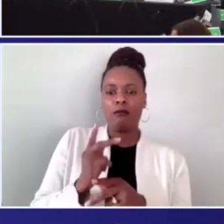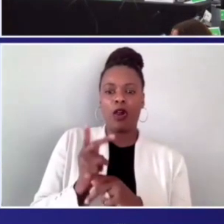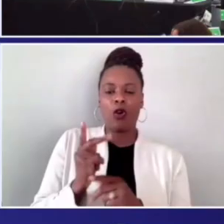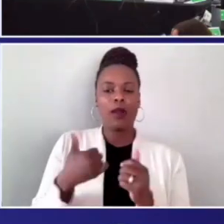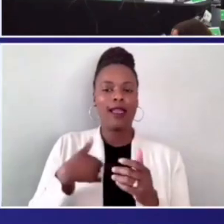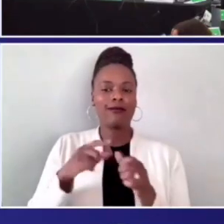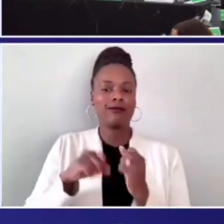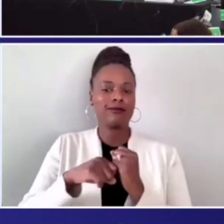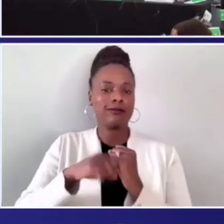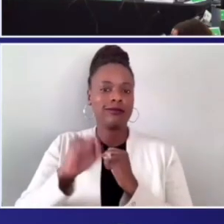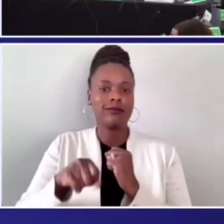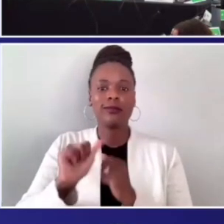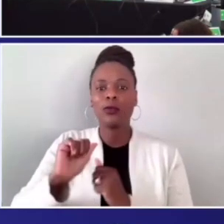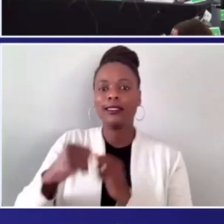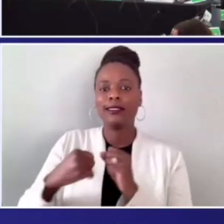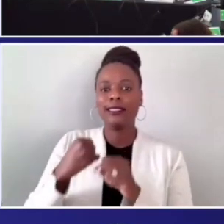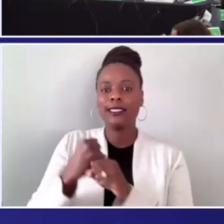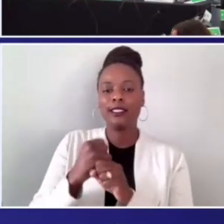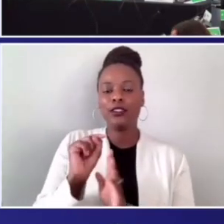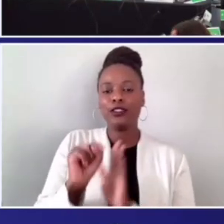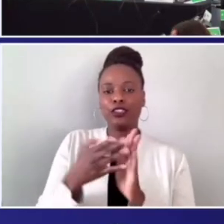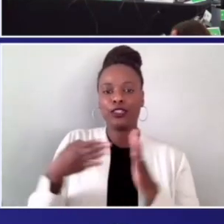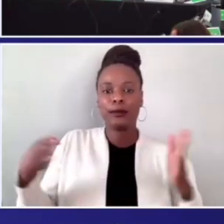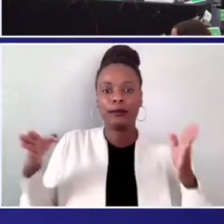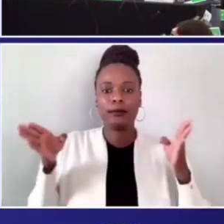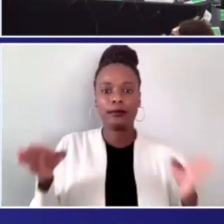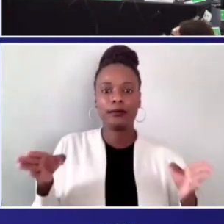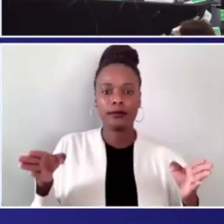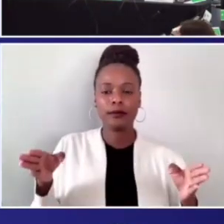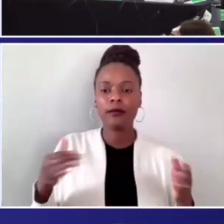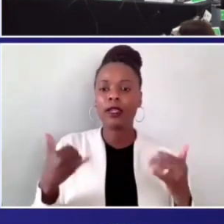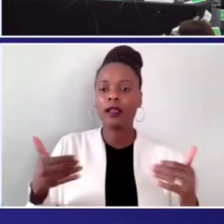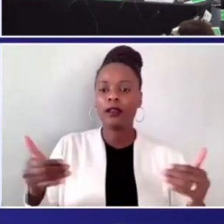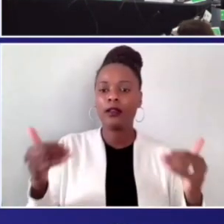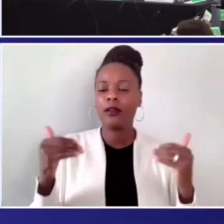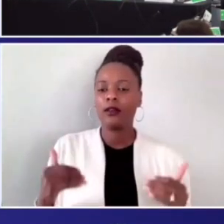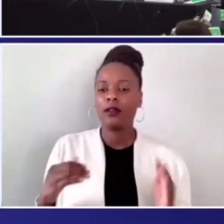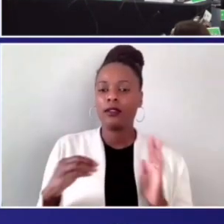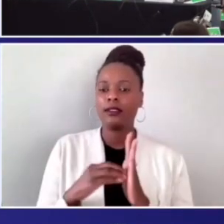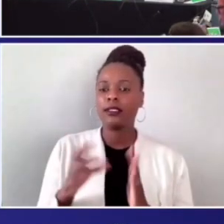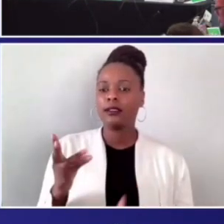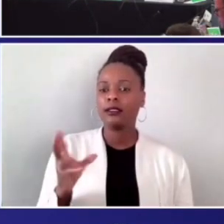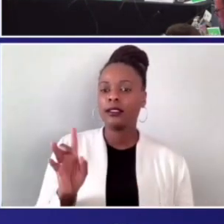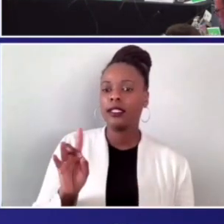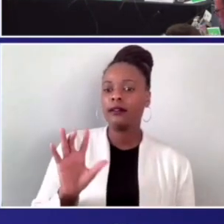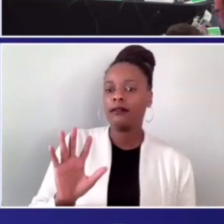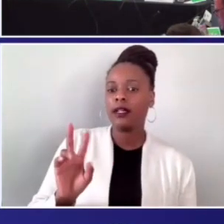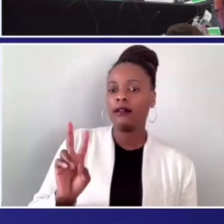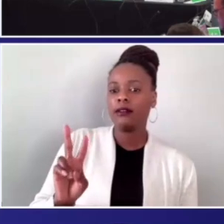term. We'll move to section 685.208(f), (g), and (h).